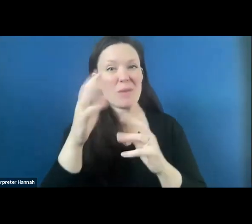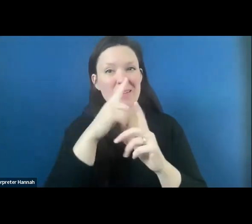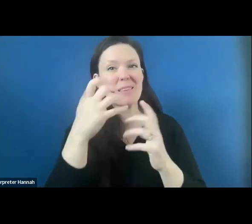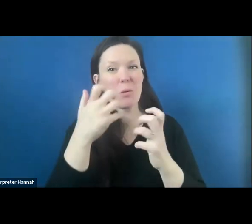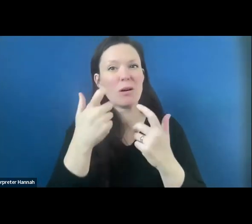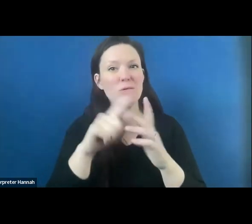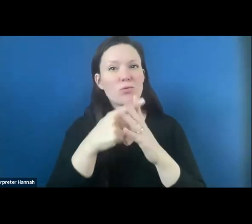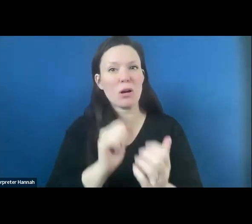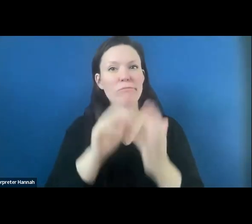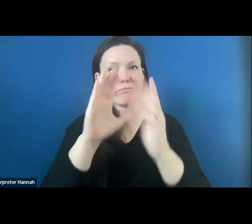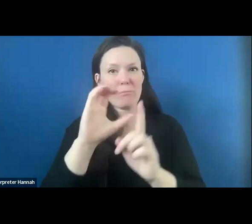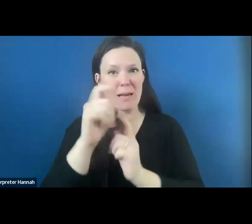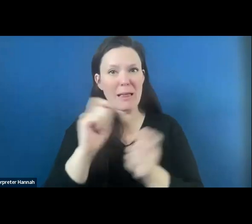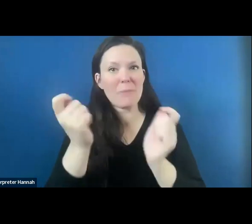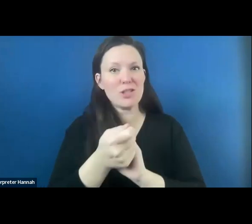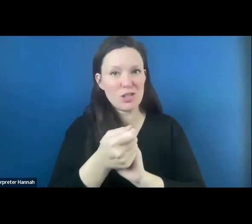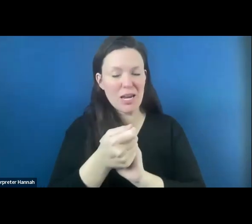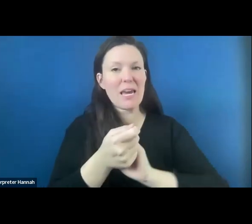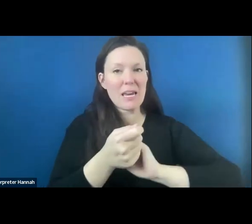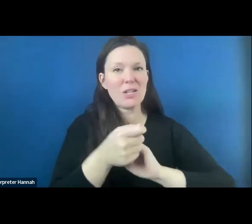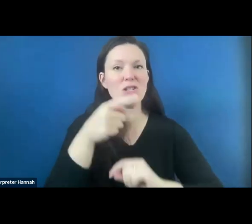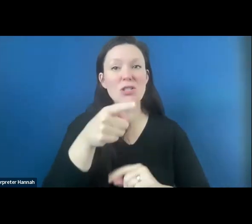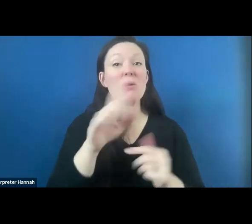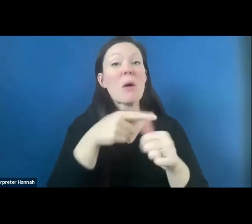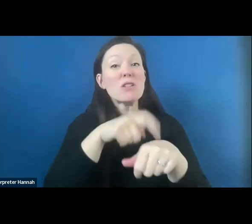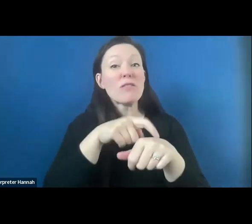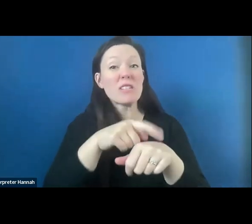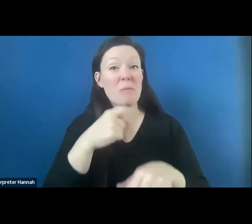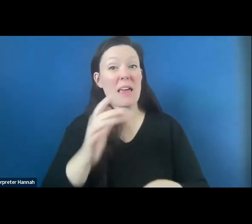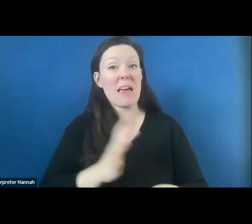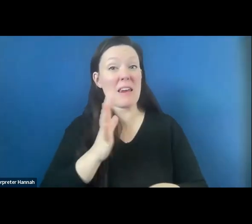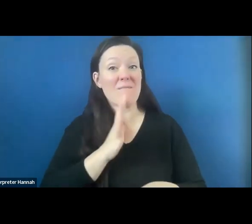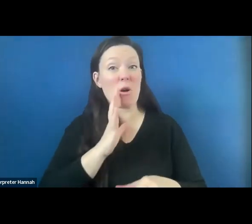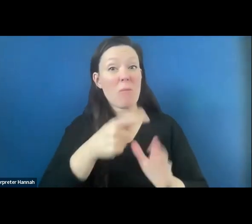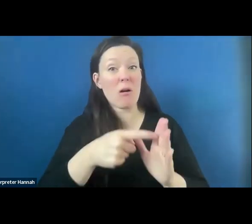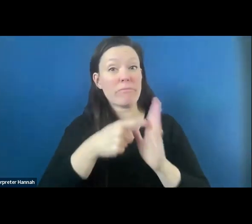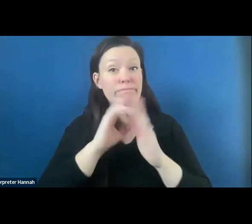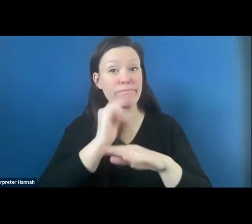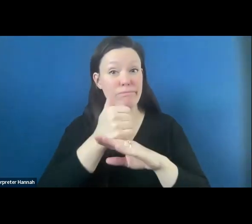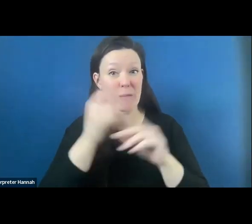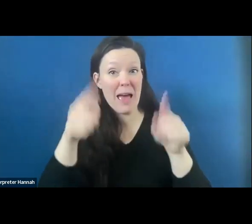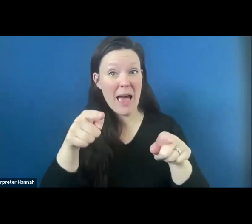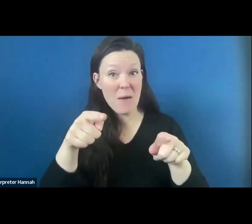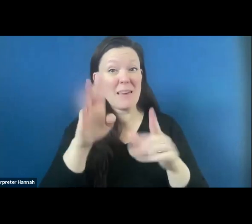That this was the first time that a unified and formal demands were made in the region against the U.S. military. Right.